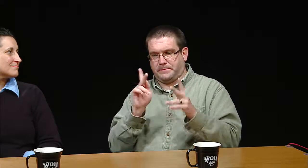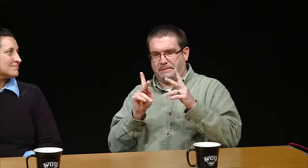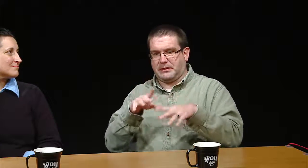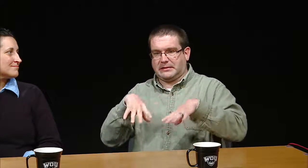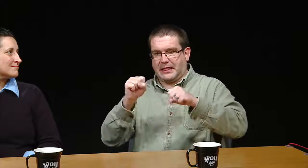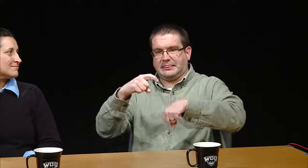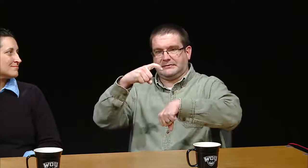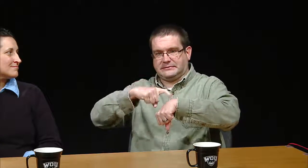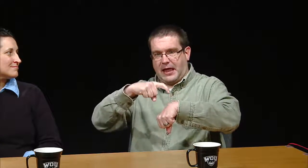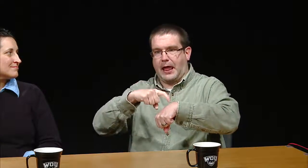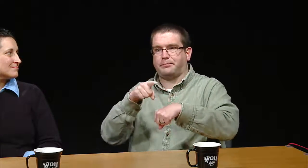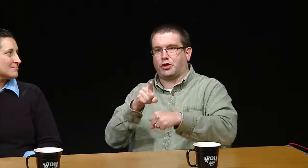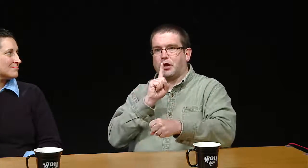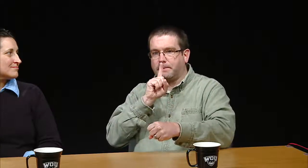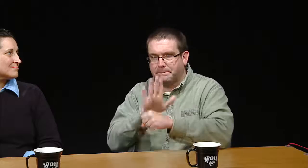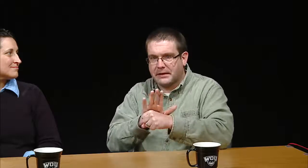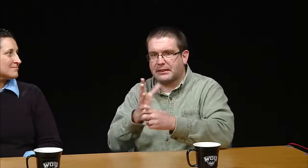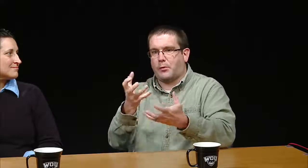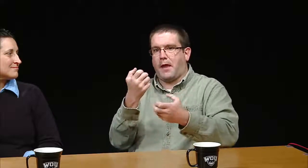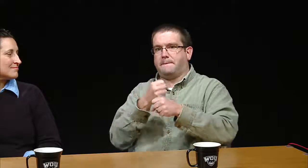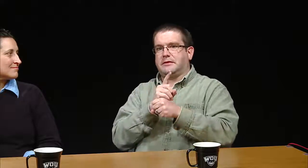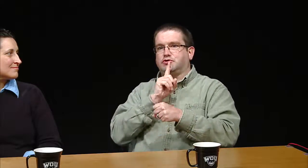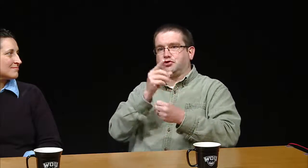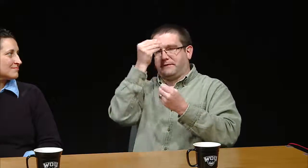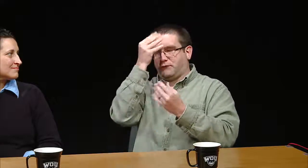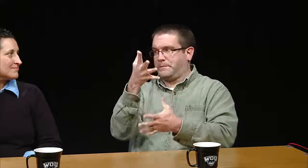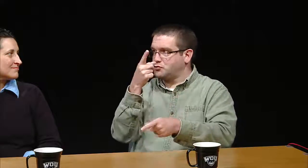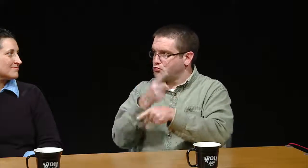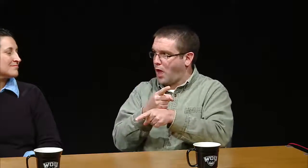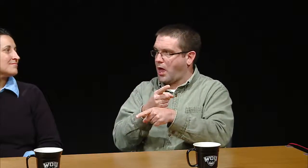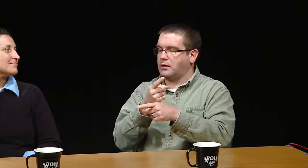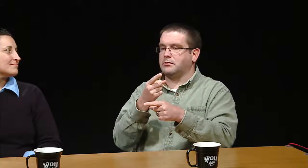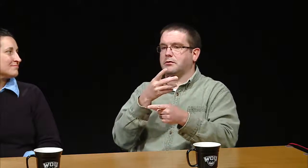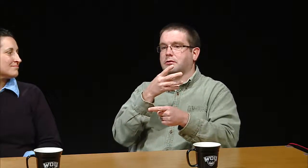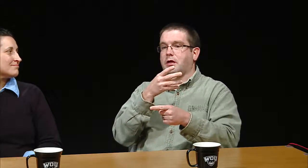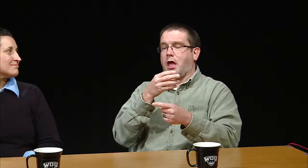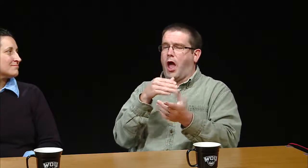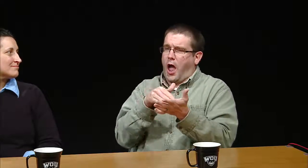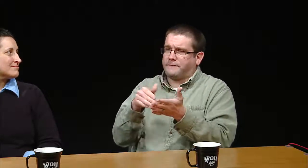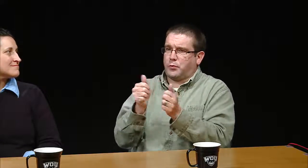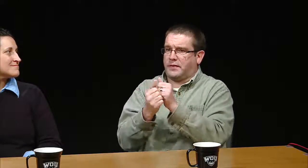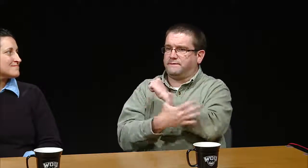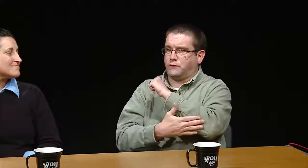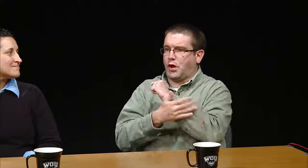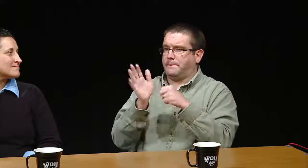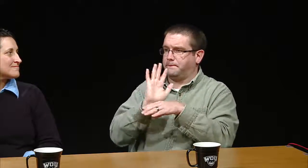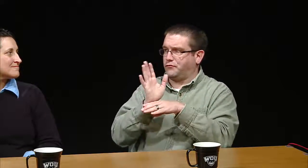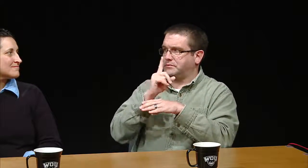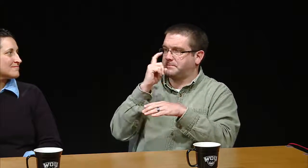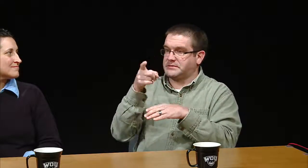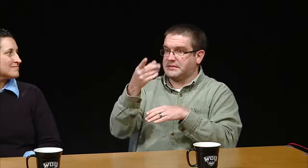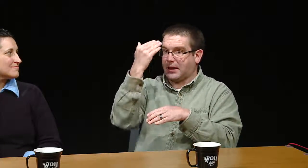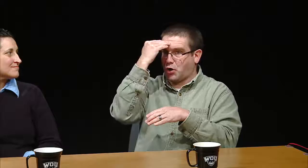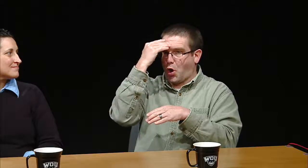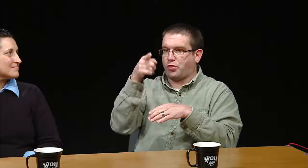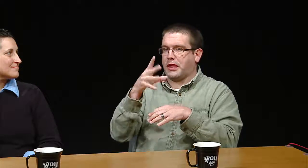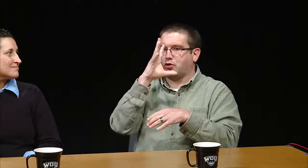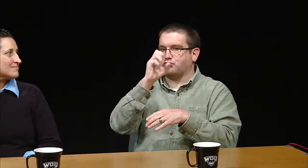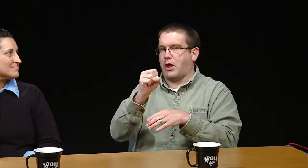"I don't understand. These captions, they seem fine so far." And then I went a little further, and the captions read